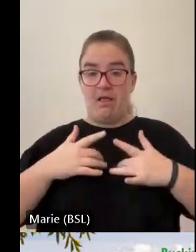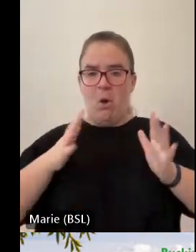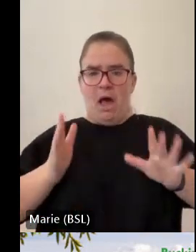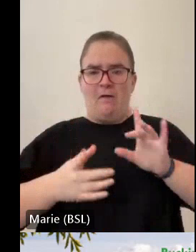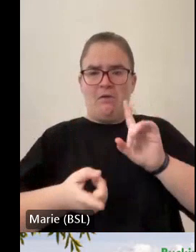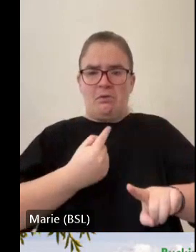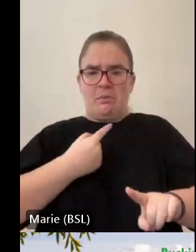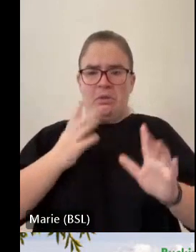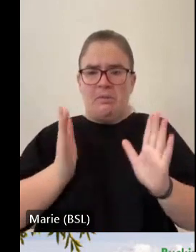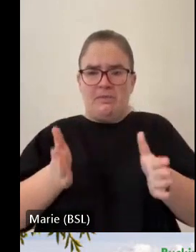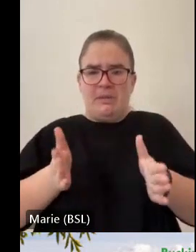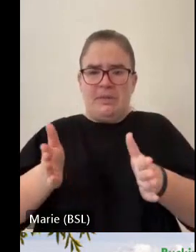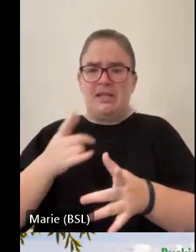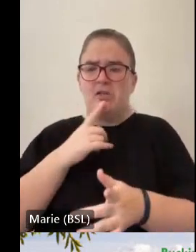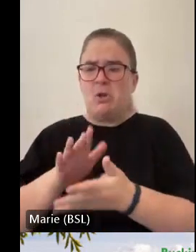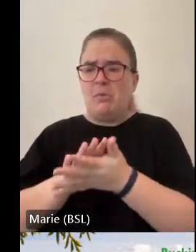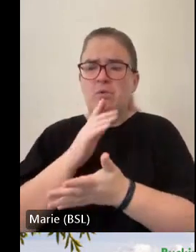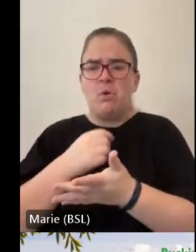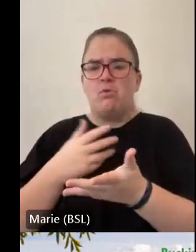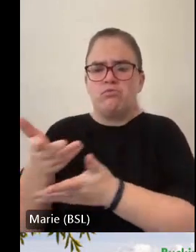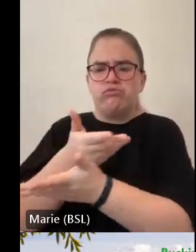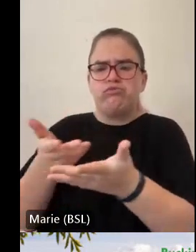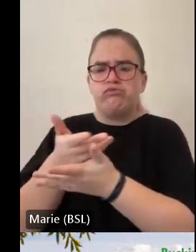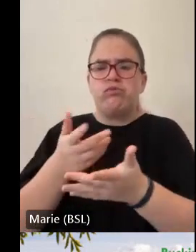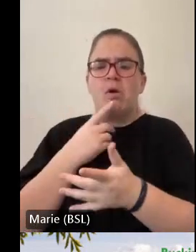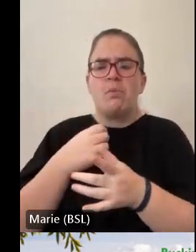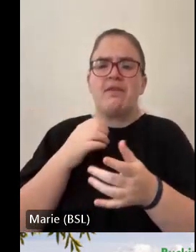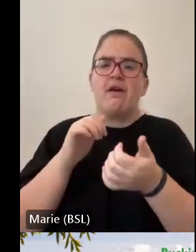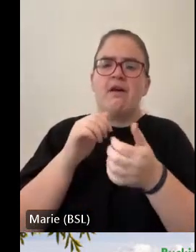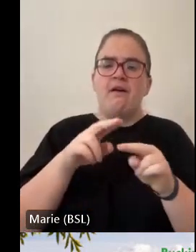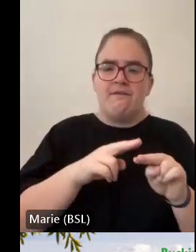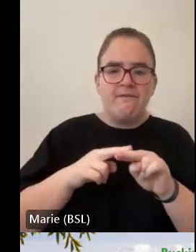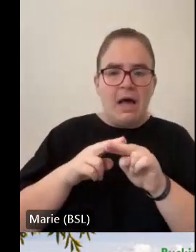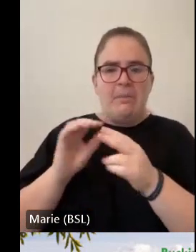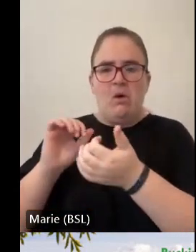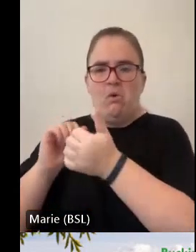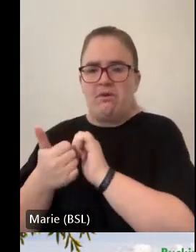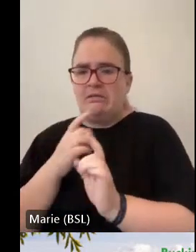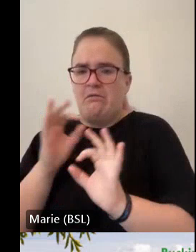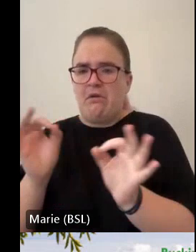with your family and friends to establish whether it is legitimate or not.